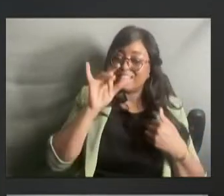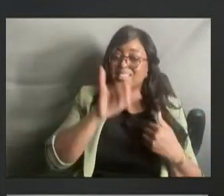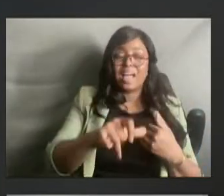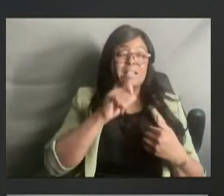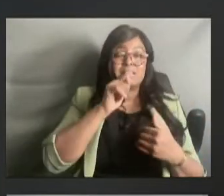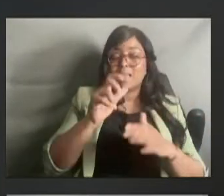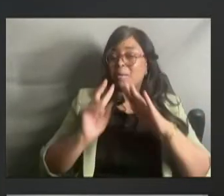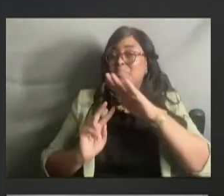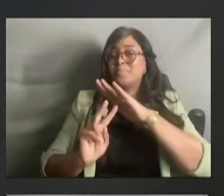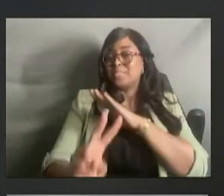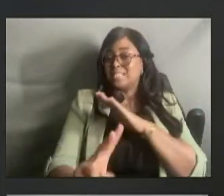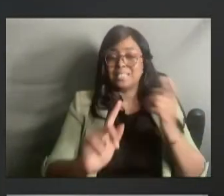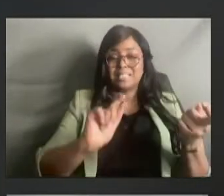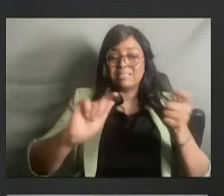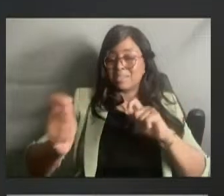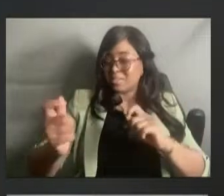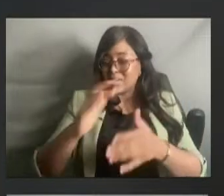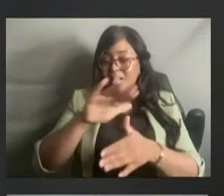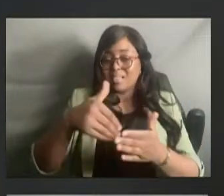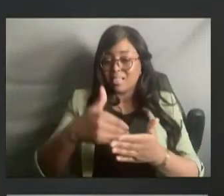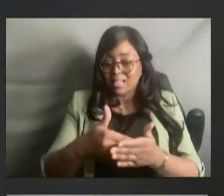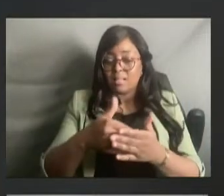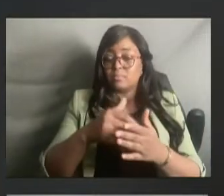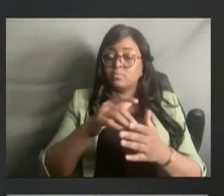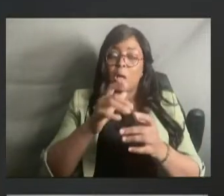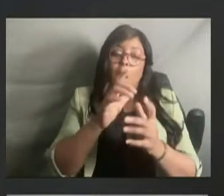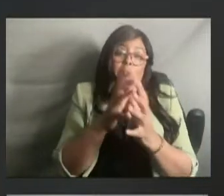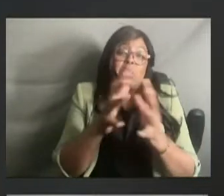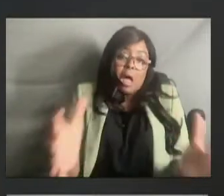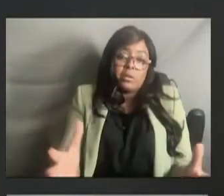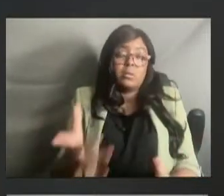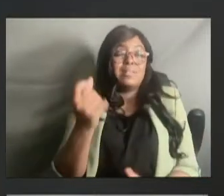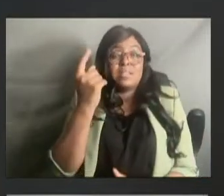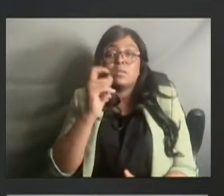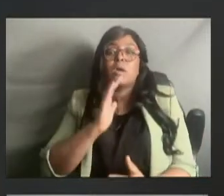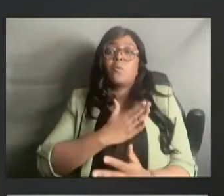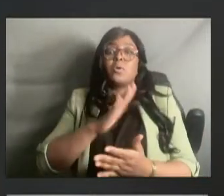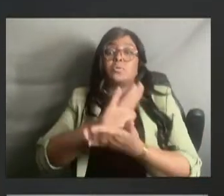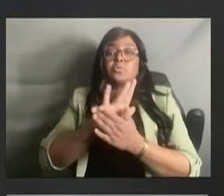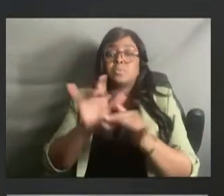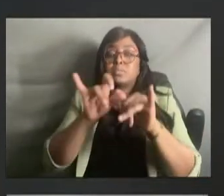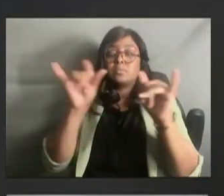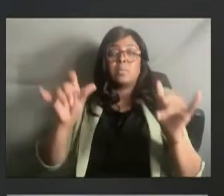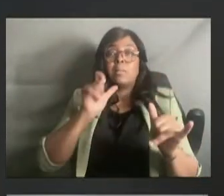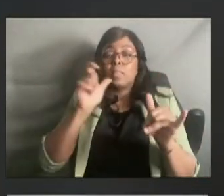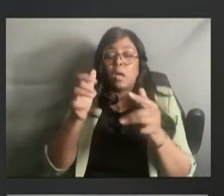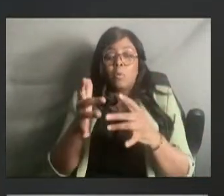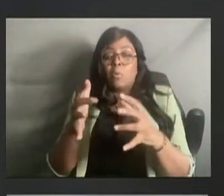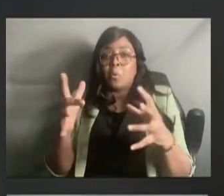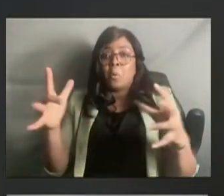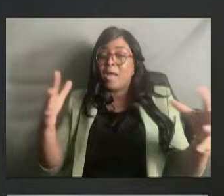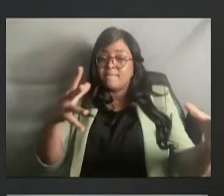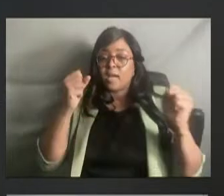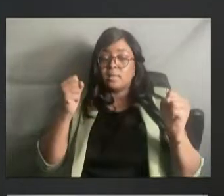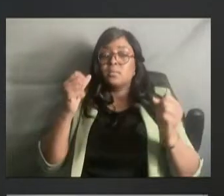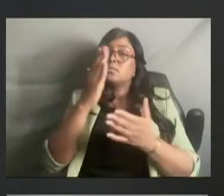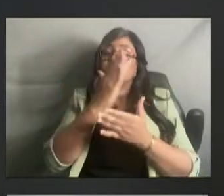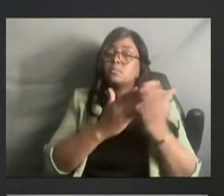students that we have, and that really is not projected to change a whole lot. We are not a